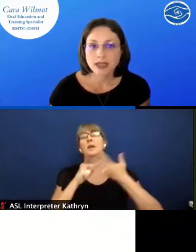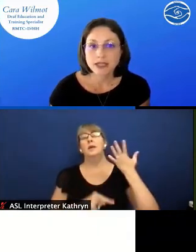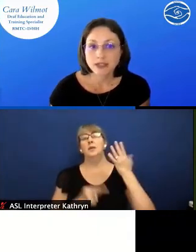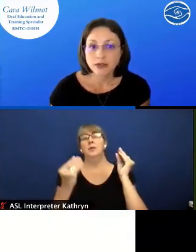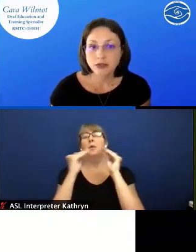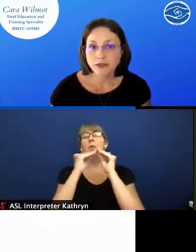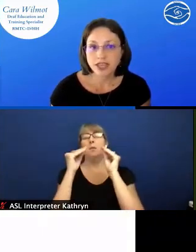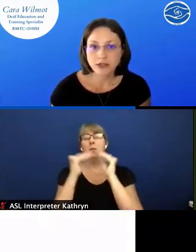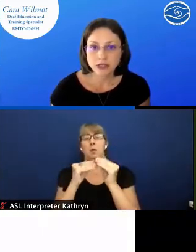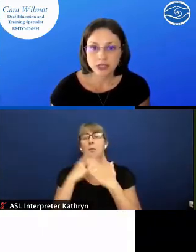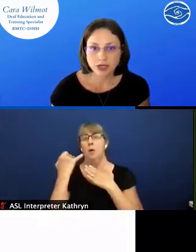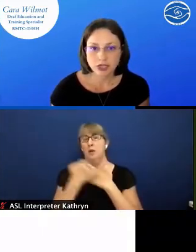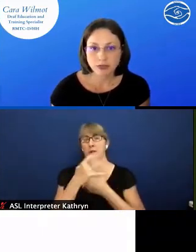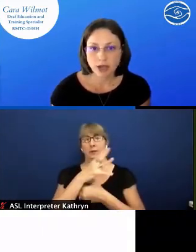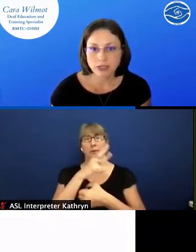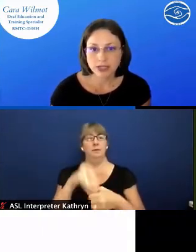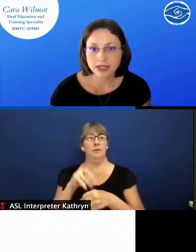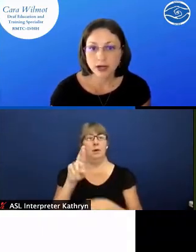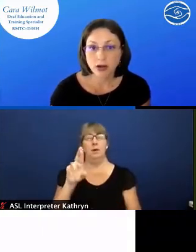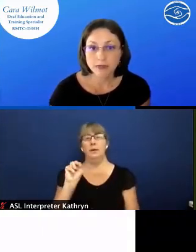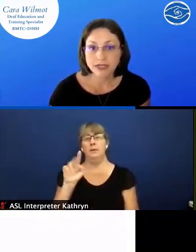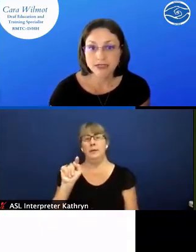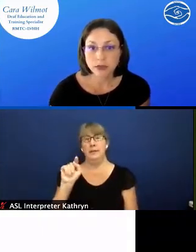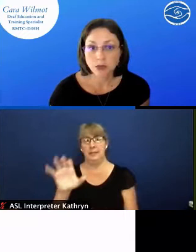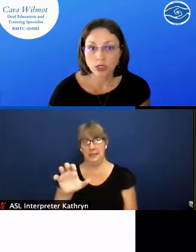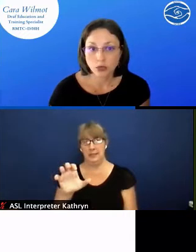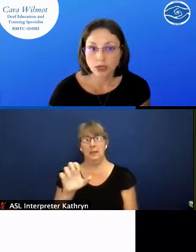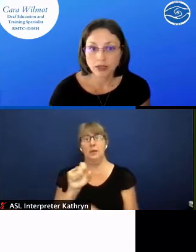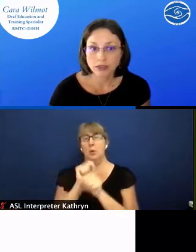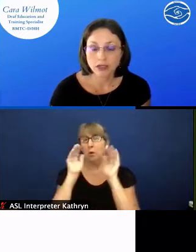These are a few of the other discretionary projects that RMTC-D/HH works with